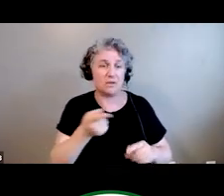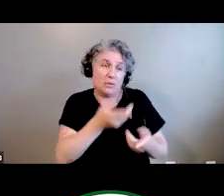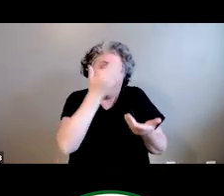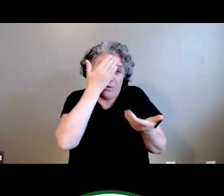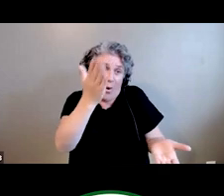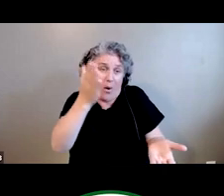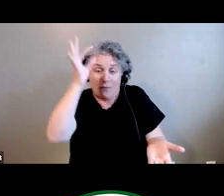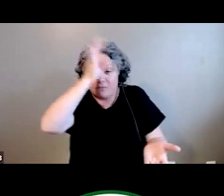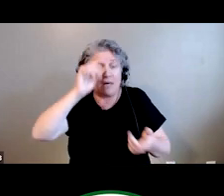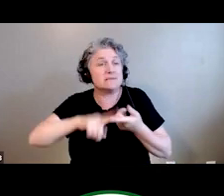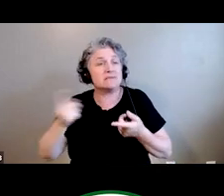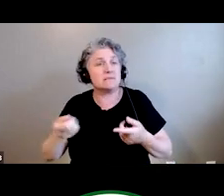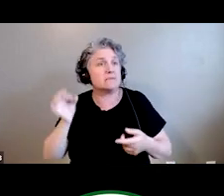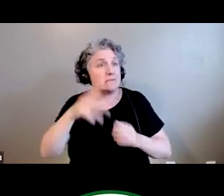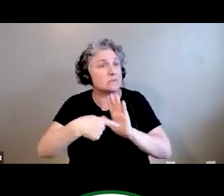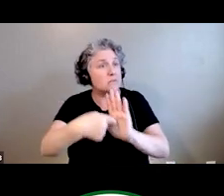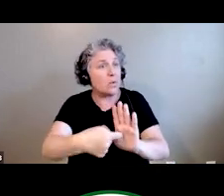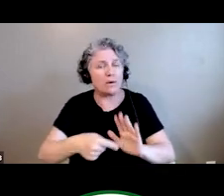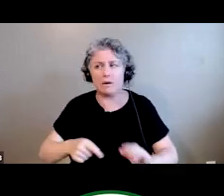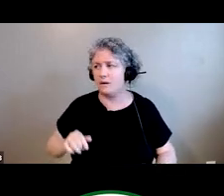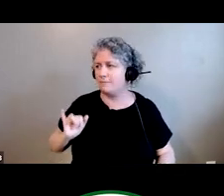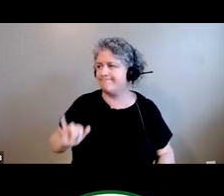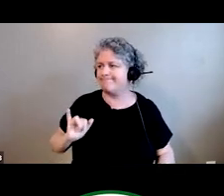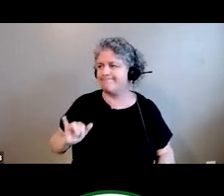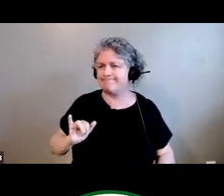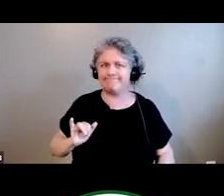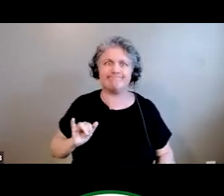the lack of understanding that you know we have inadvertently and I would say for the